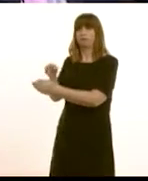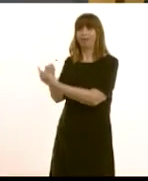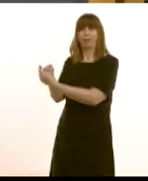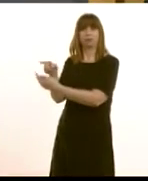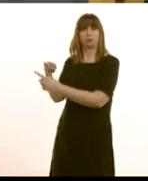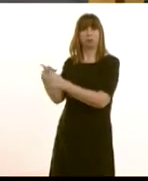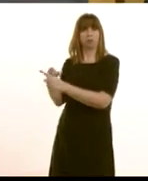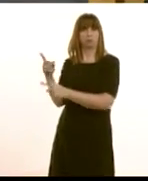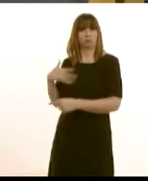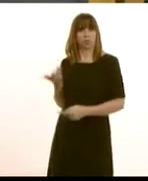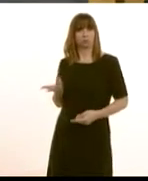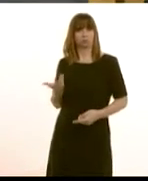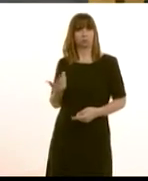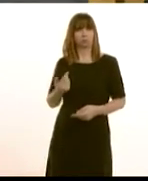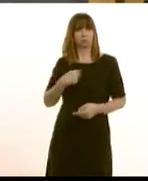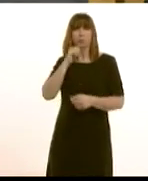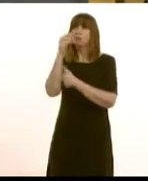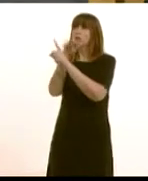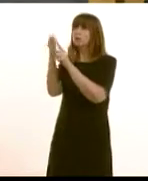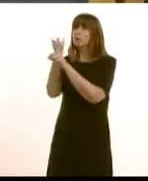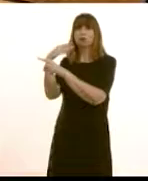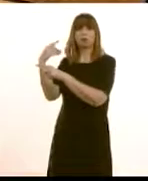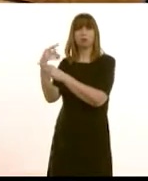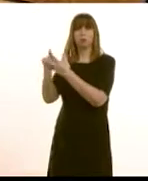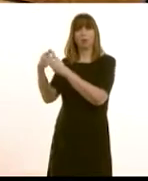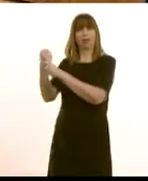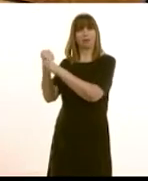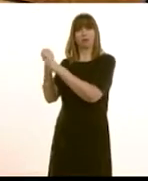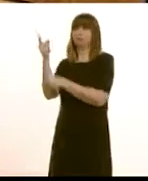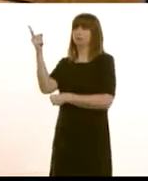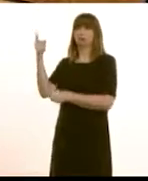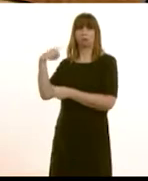that case to the UK Government but itís important to understand that that is the attitude thatís